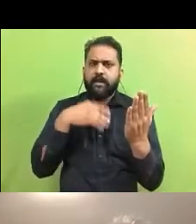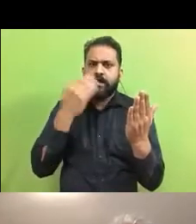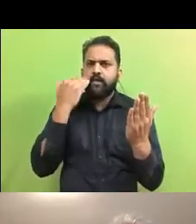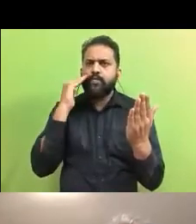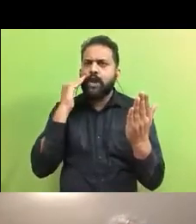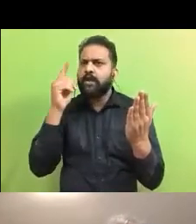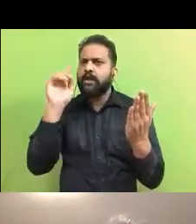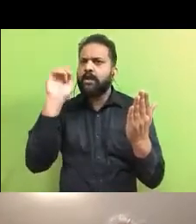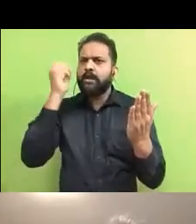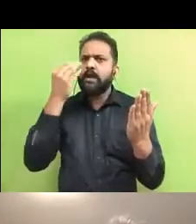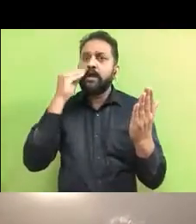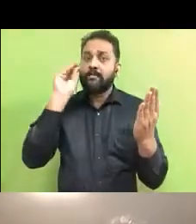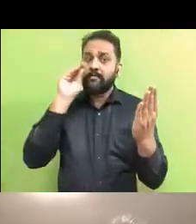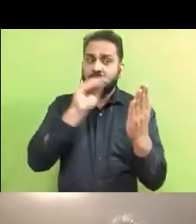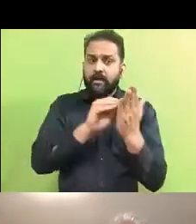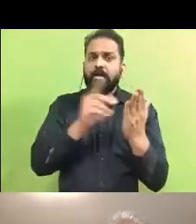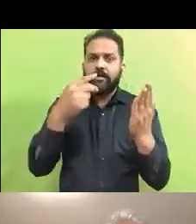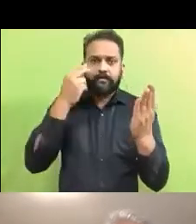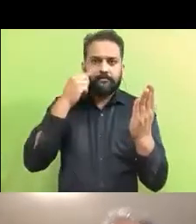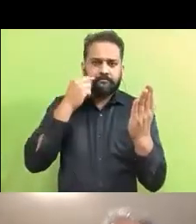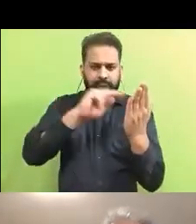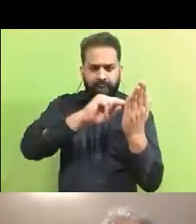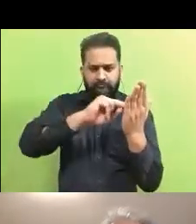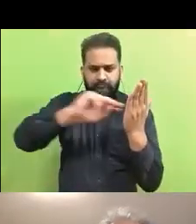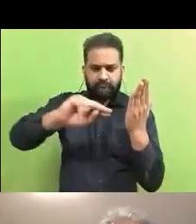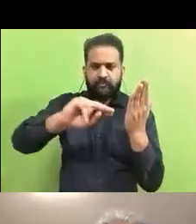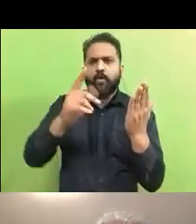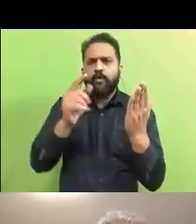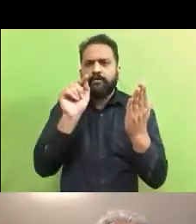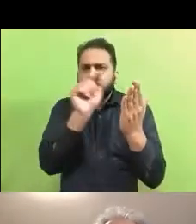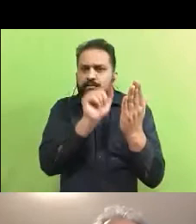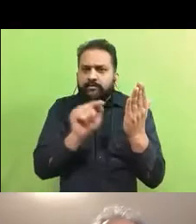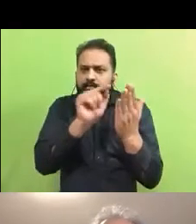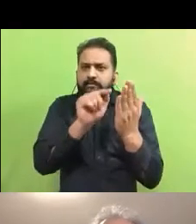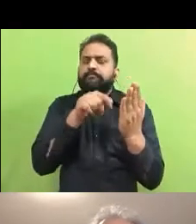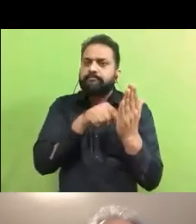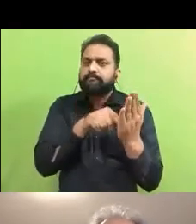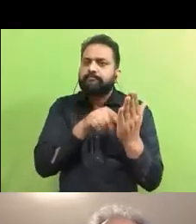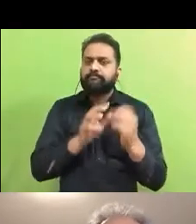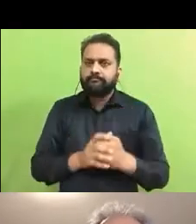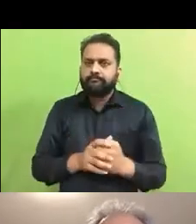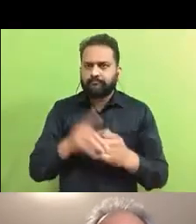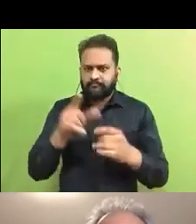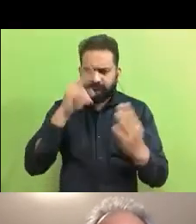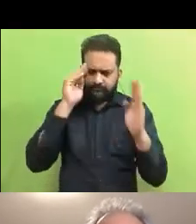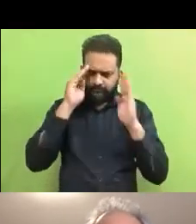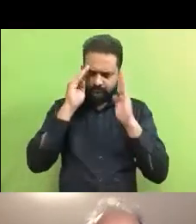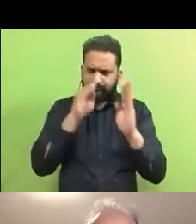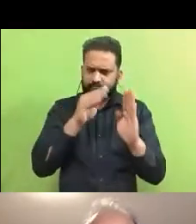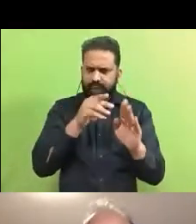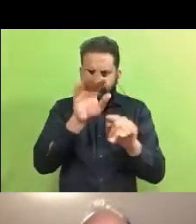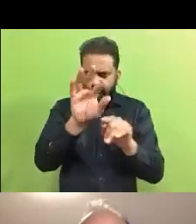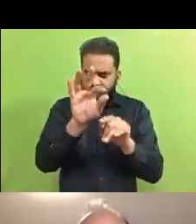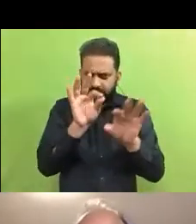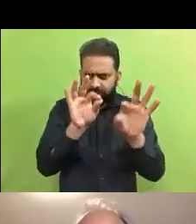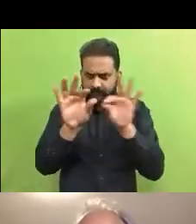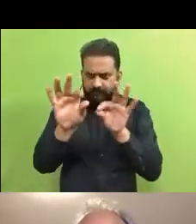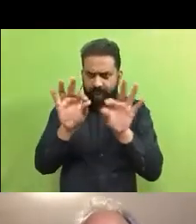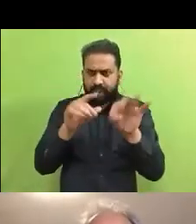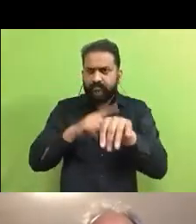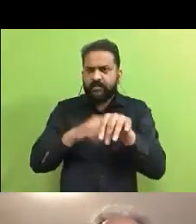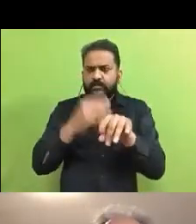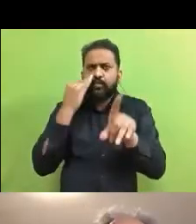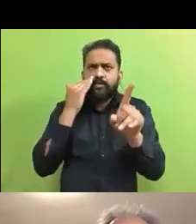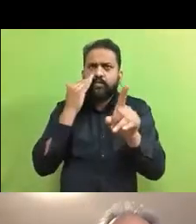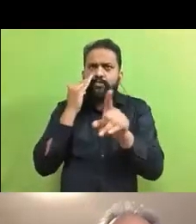just highlight it or circle it and your focus is just to pick up those timelines so generally what